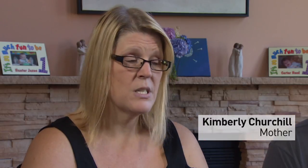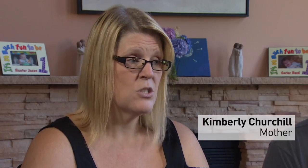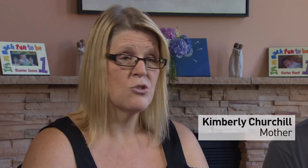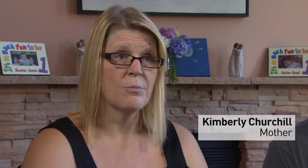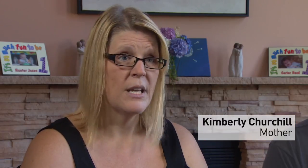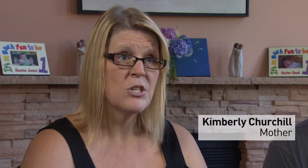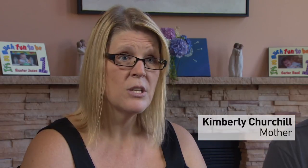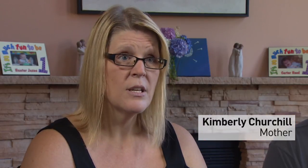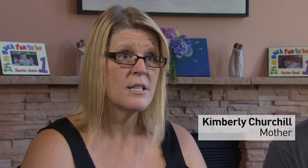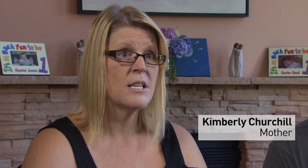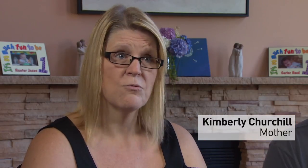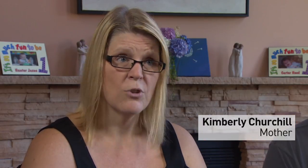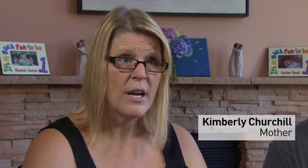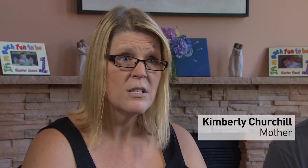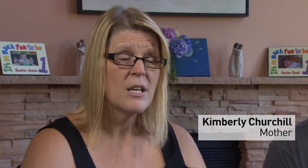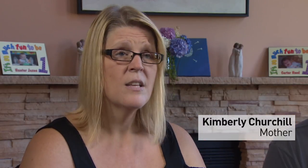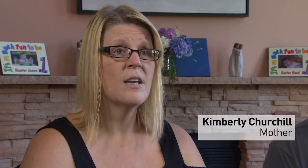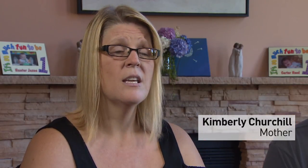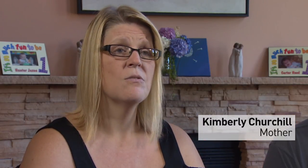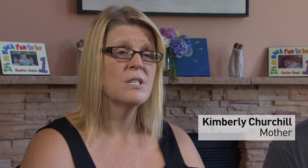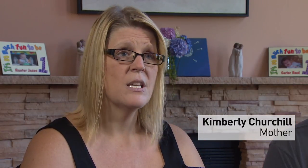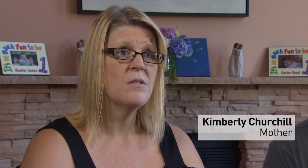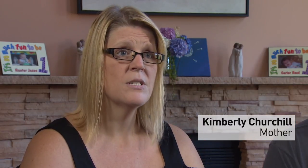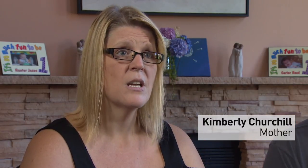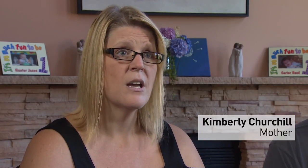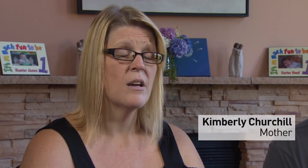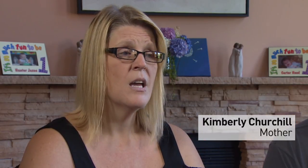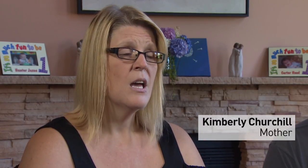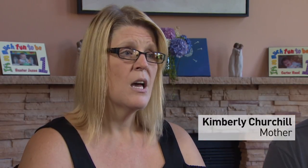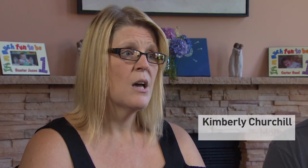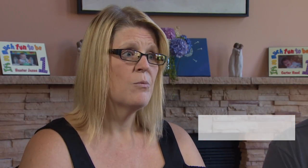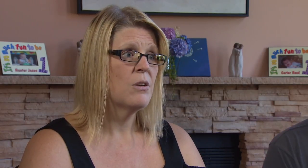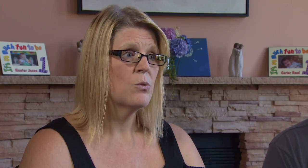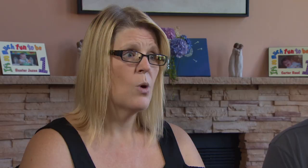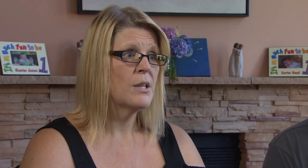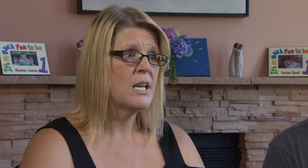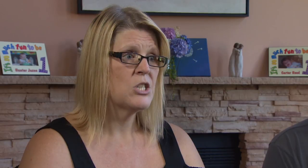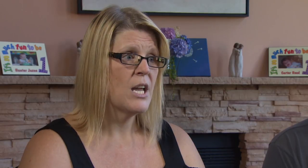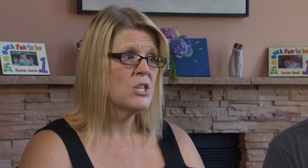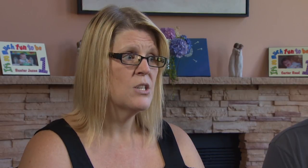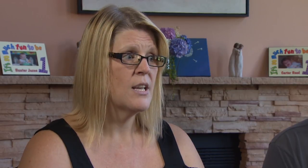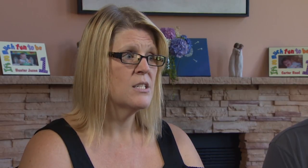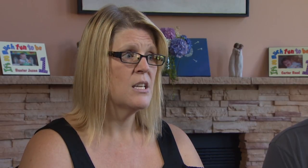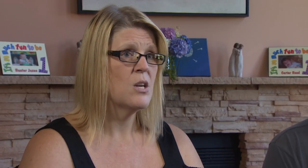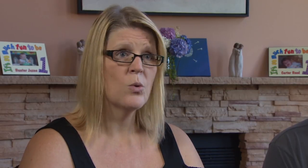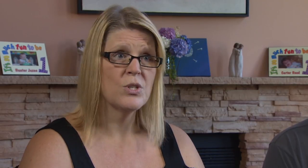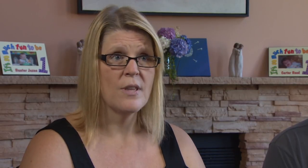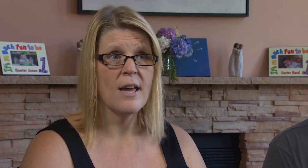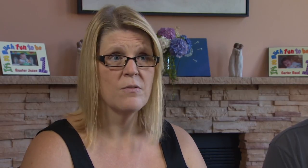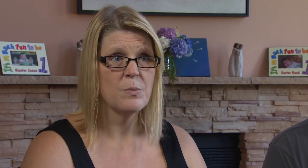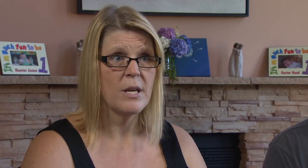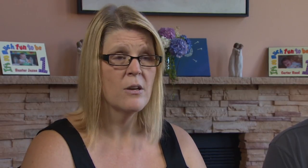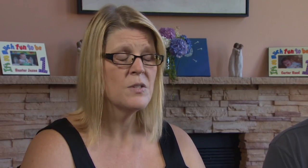It's discrimination. It's his right that he receives a quality education that's equal to that of his peers.